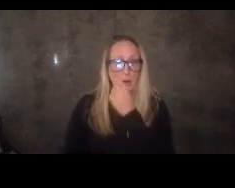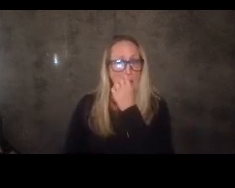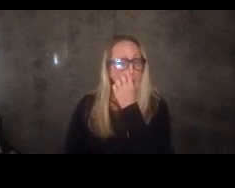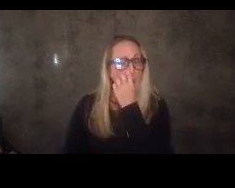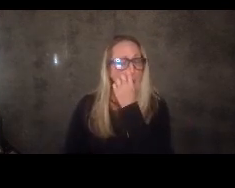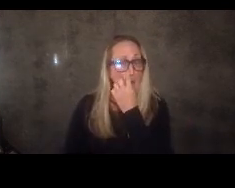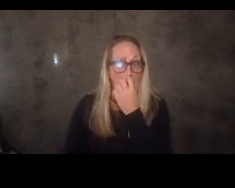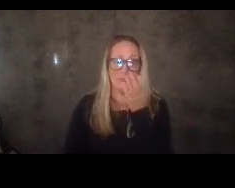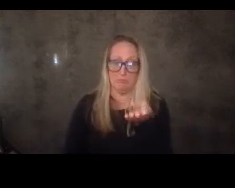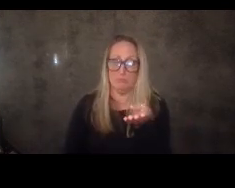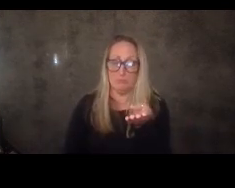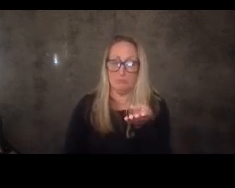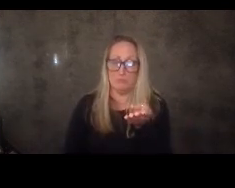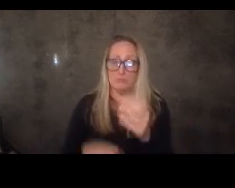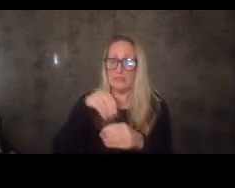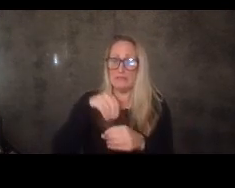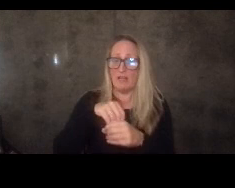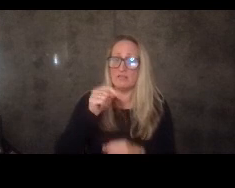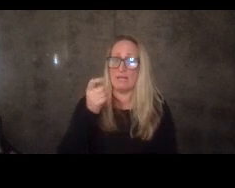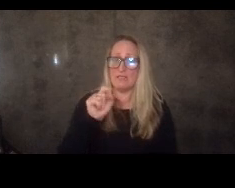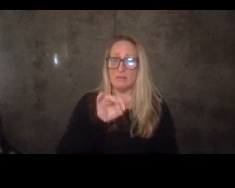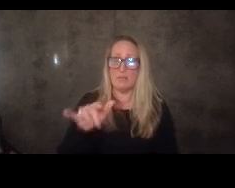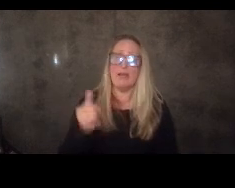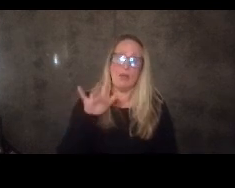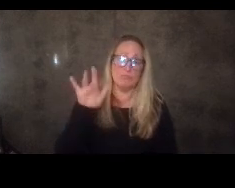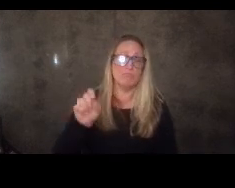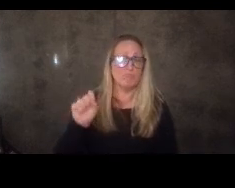It's written it out for me inside of the text box and now I can quickly send this his way.